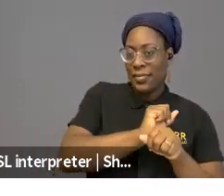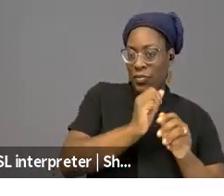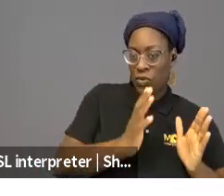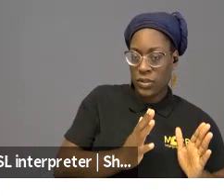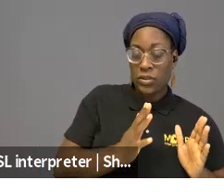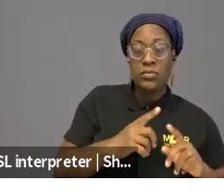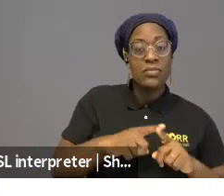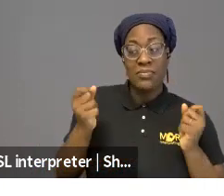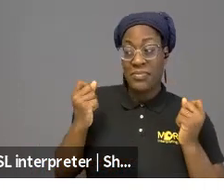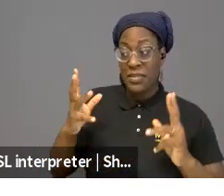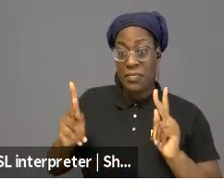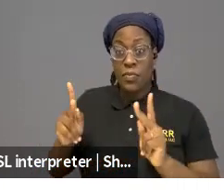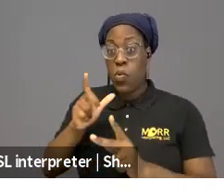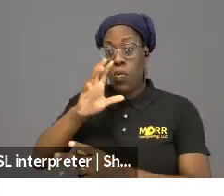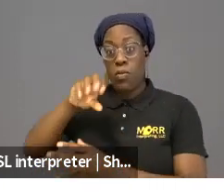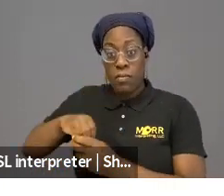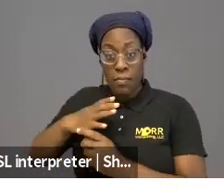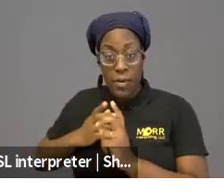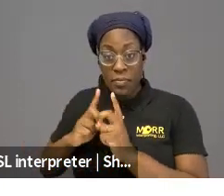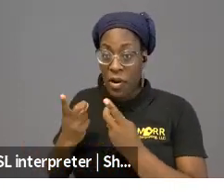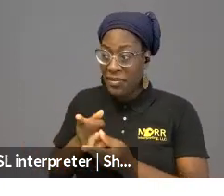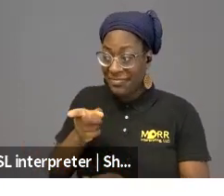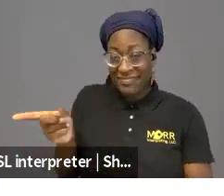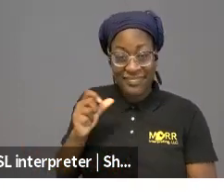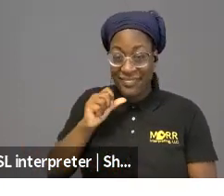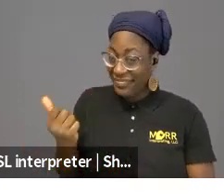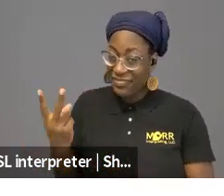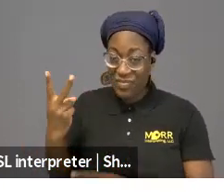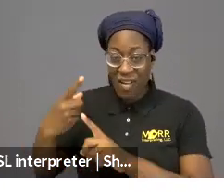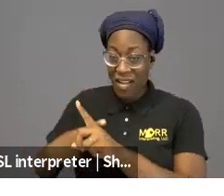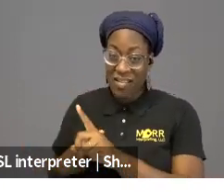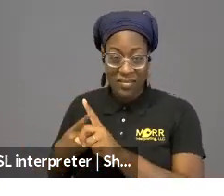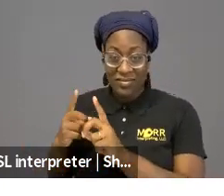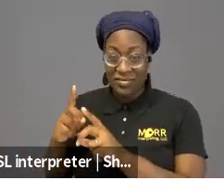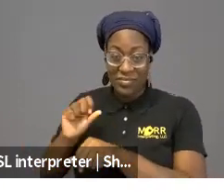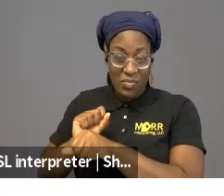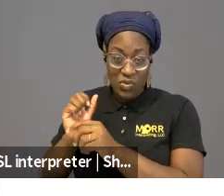to step in for each other as points of contact to allow each other the chance to go on vacation